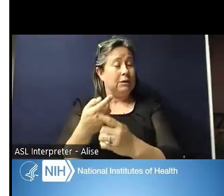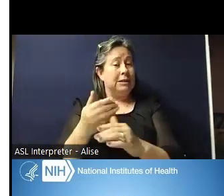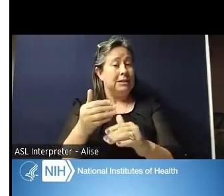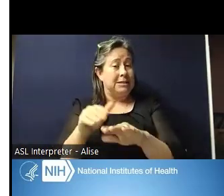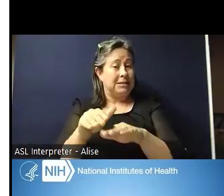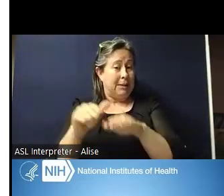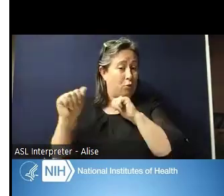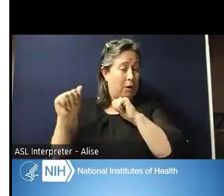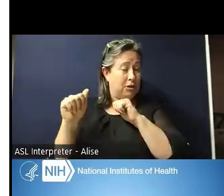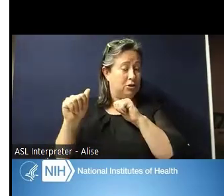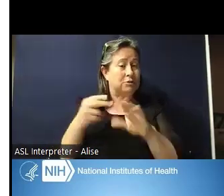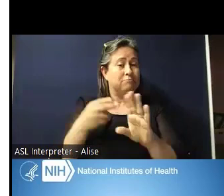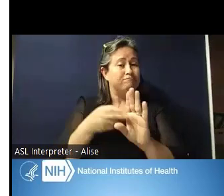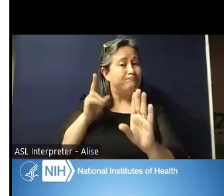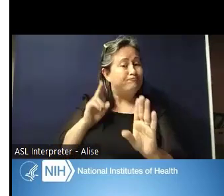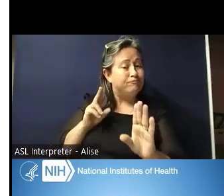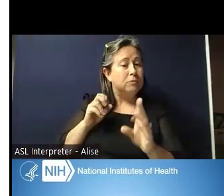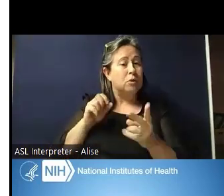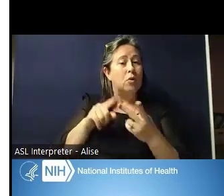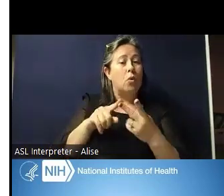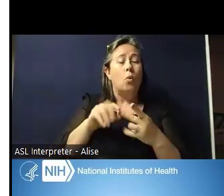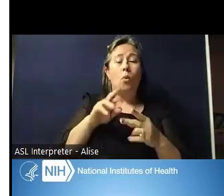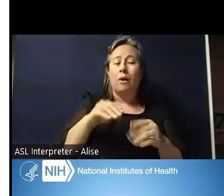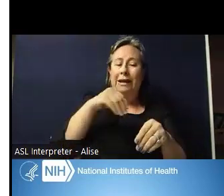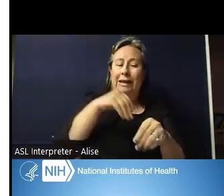or other internal institutional actions.